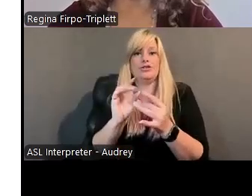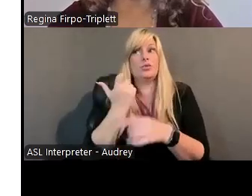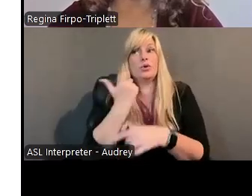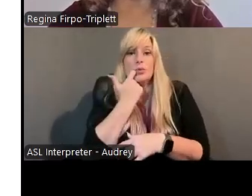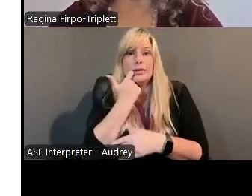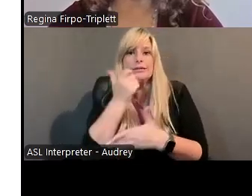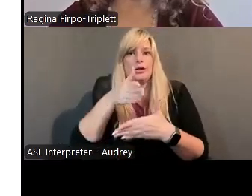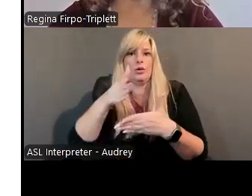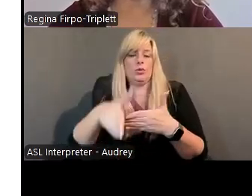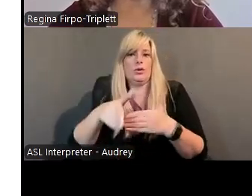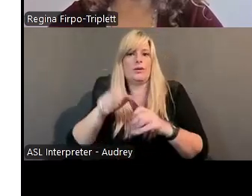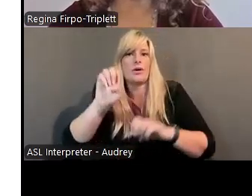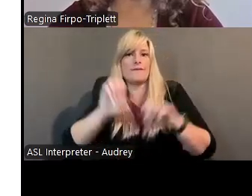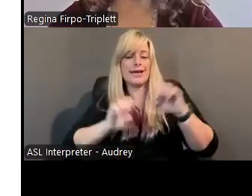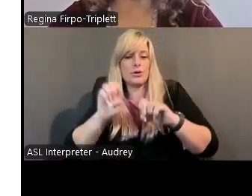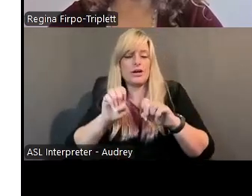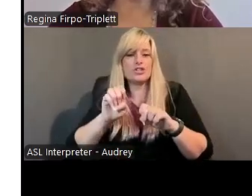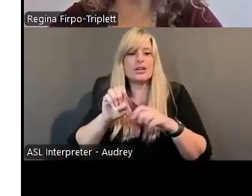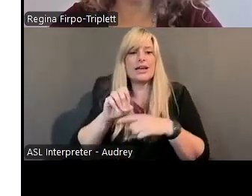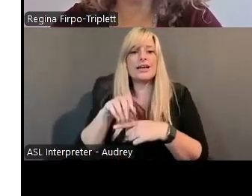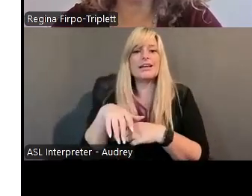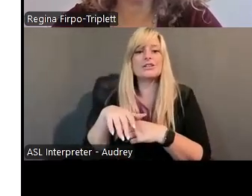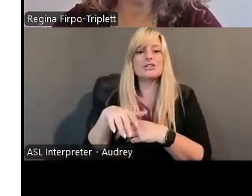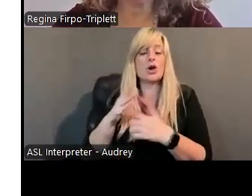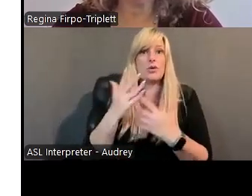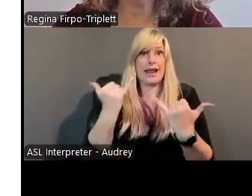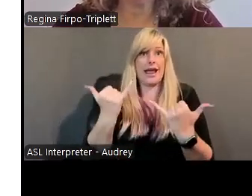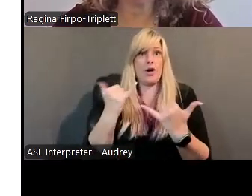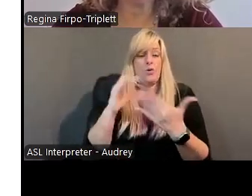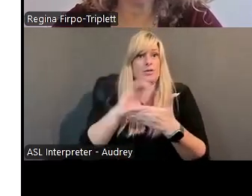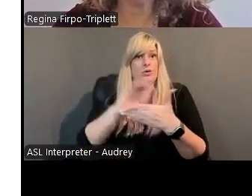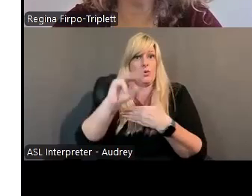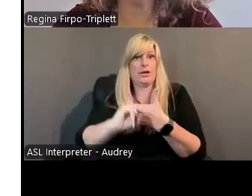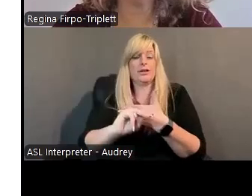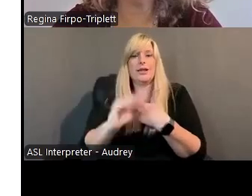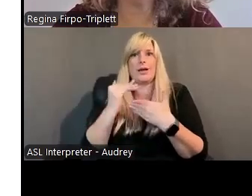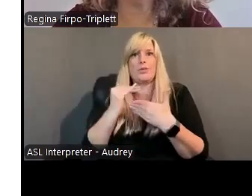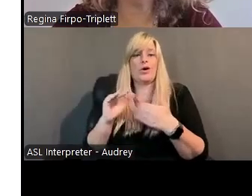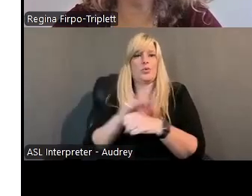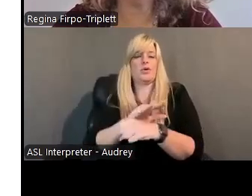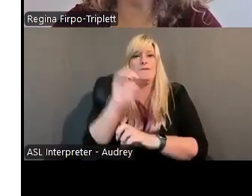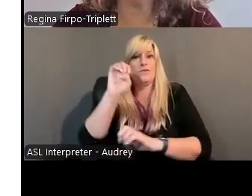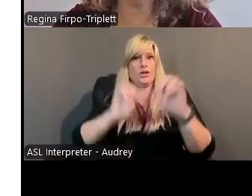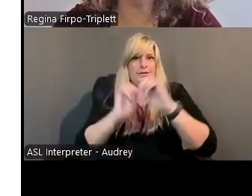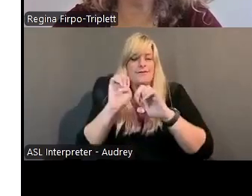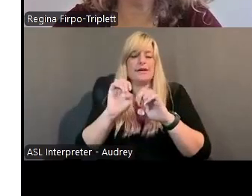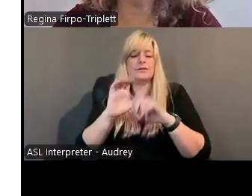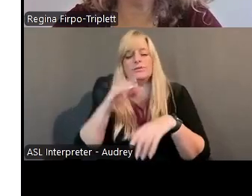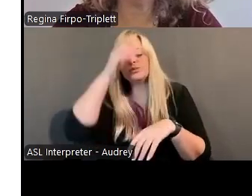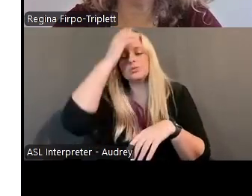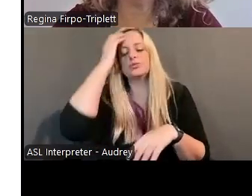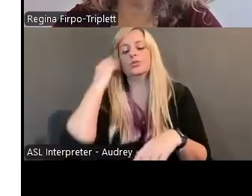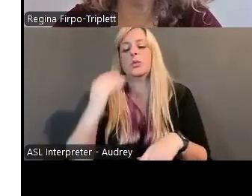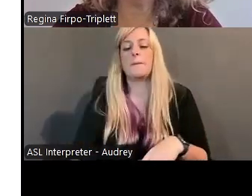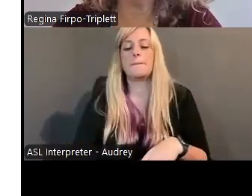our RCT evaluating the full curriculum, which I will tell you about on our next slide.